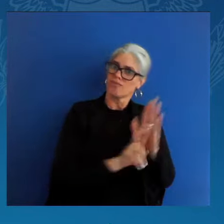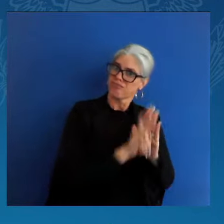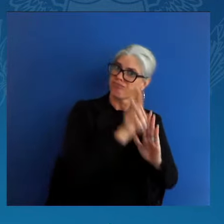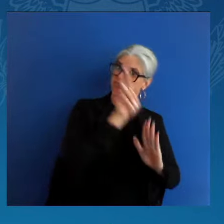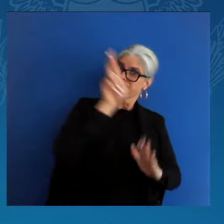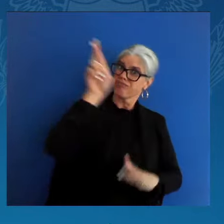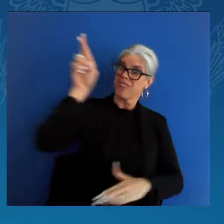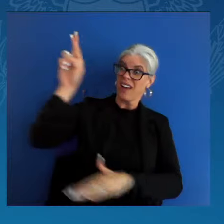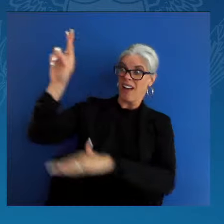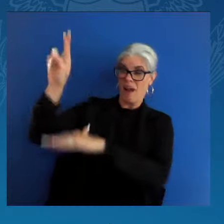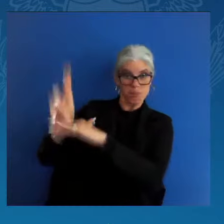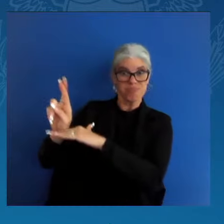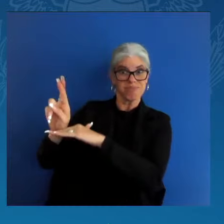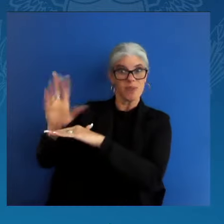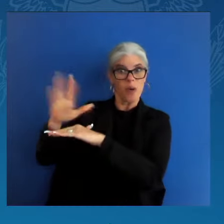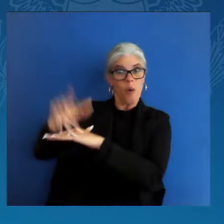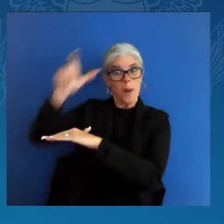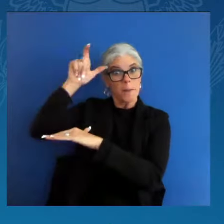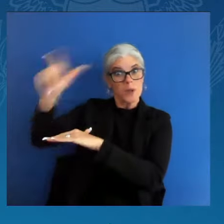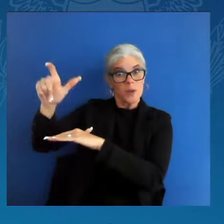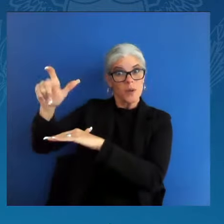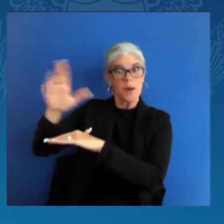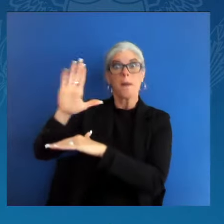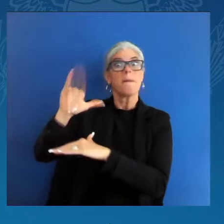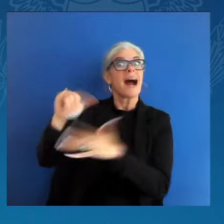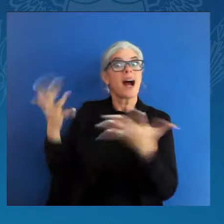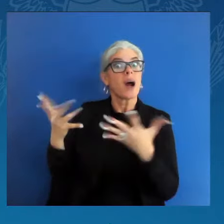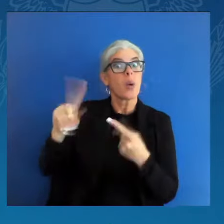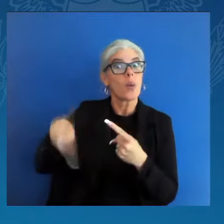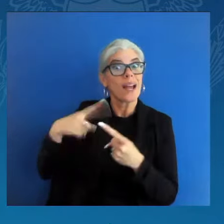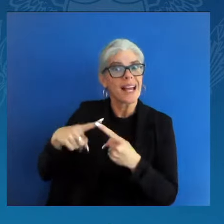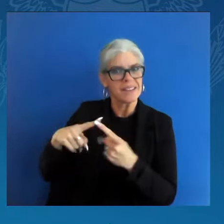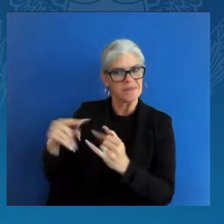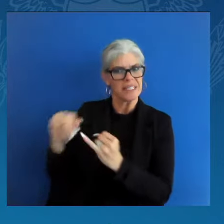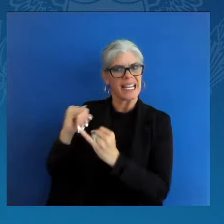of our National Space Council is further demonstration of our belief